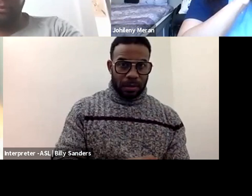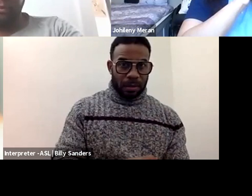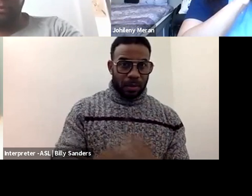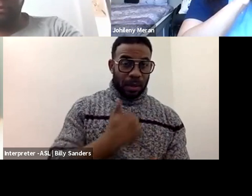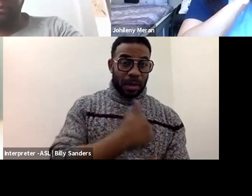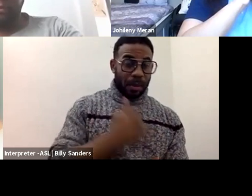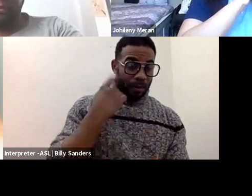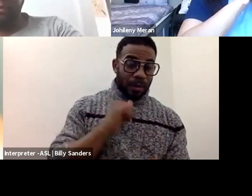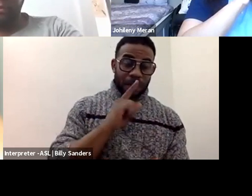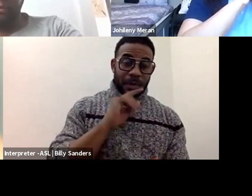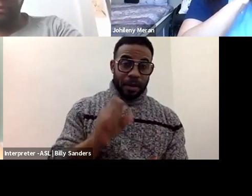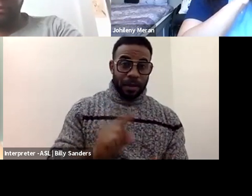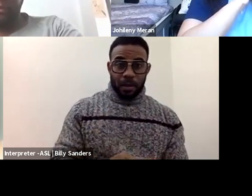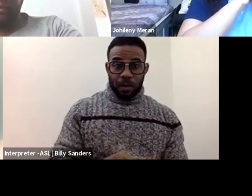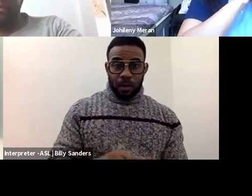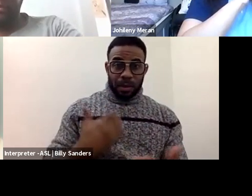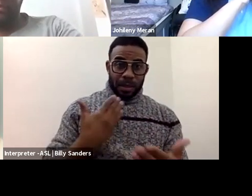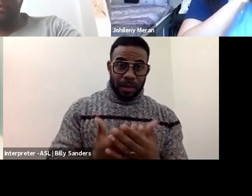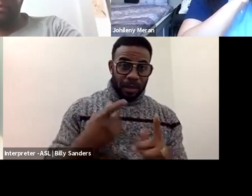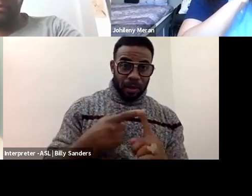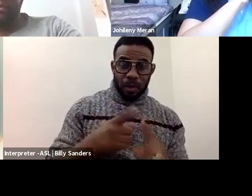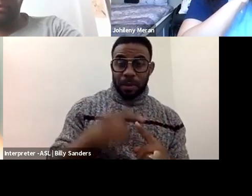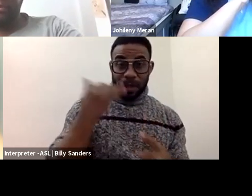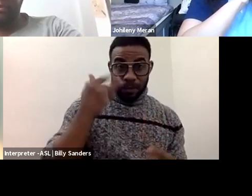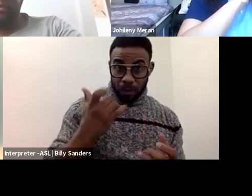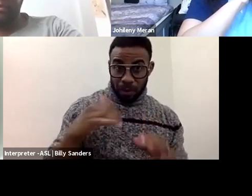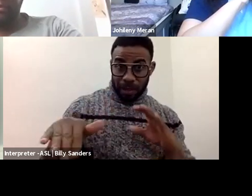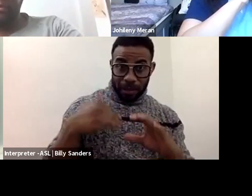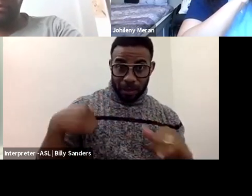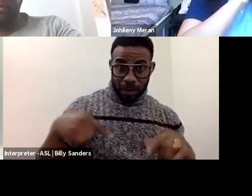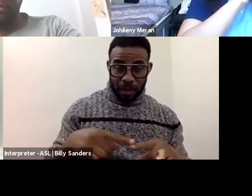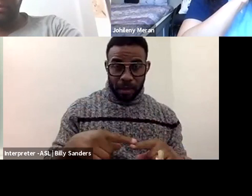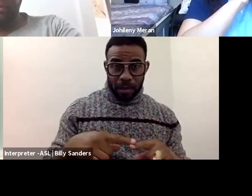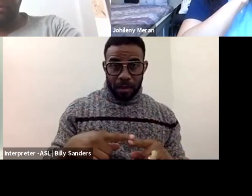for not being able to get to those. But if you would e-mail us, we can follow up with